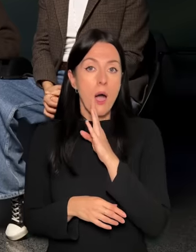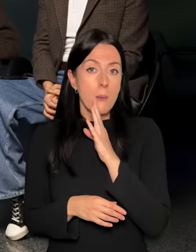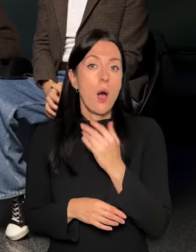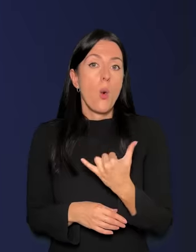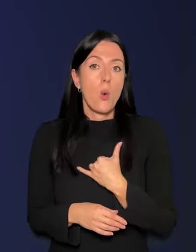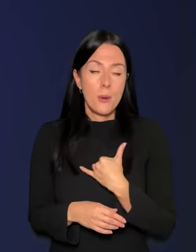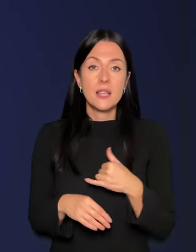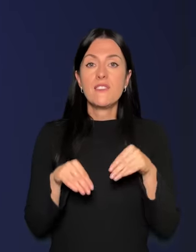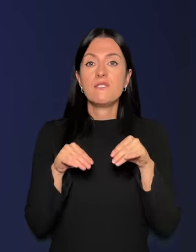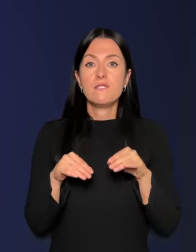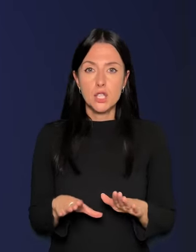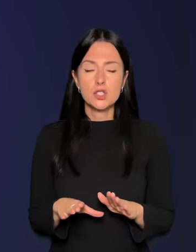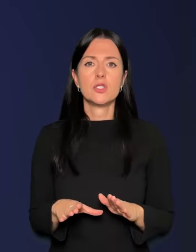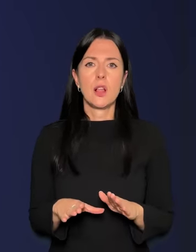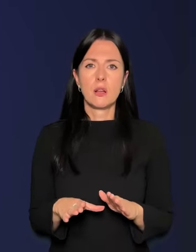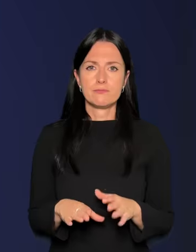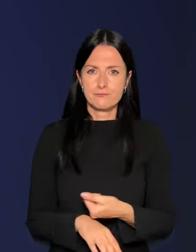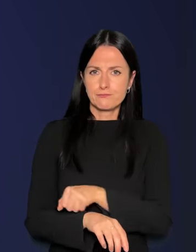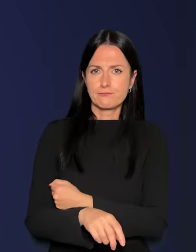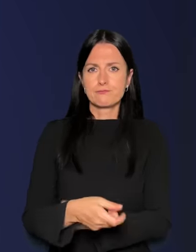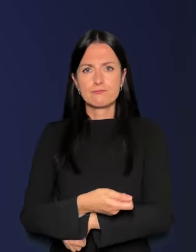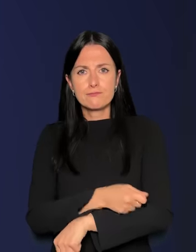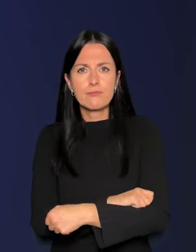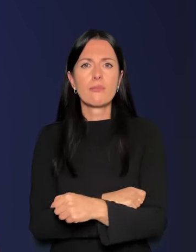My mom decided to take matters into her own hands